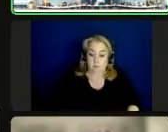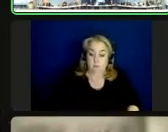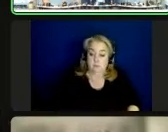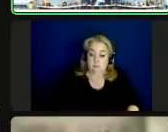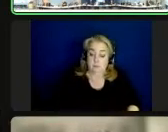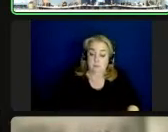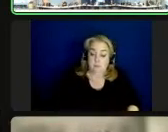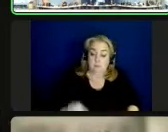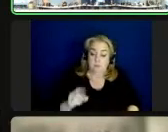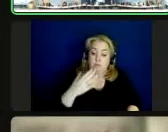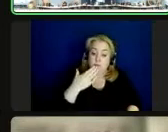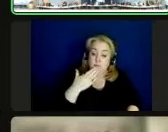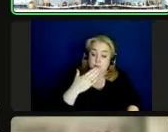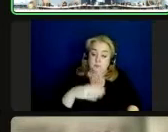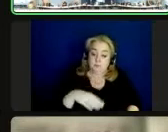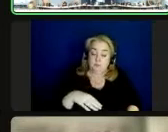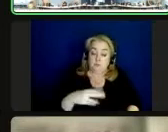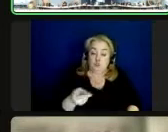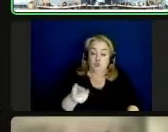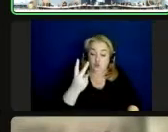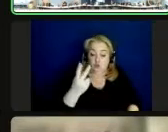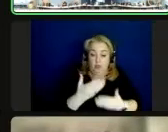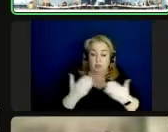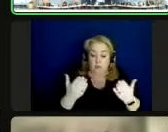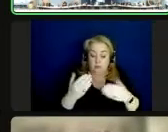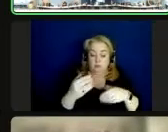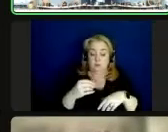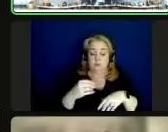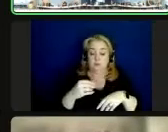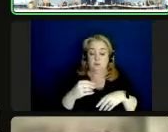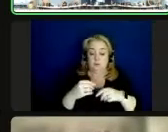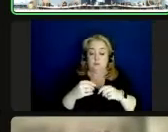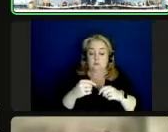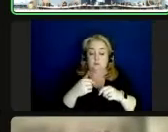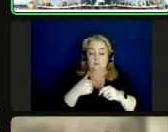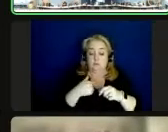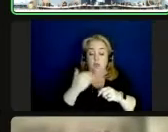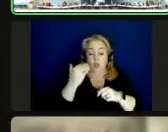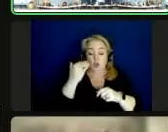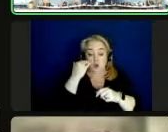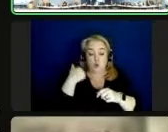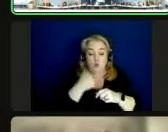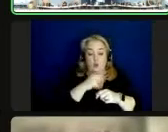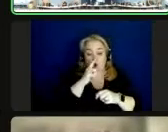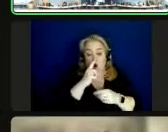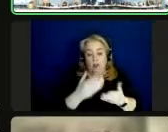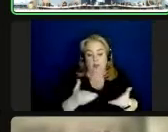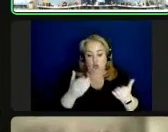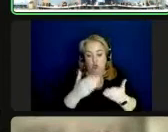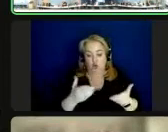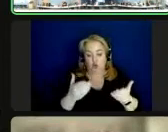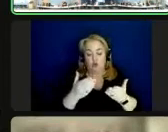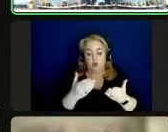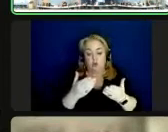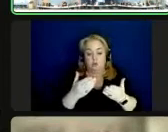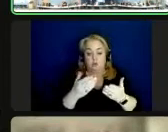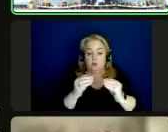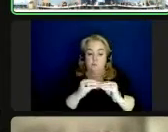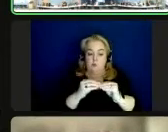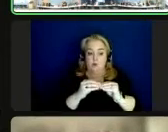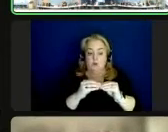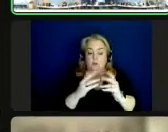WORK O.